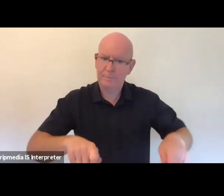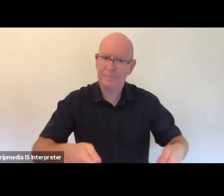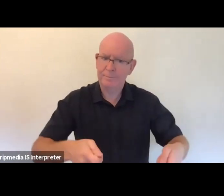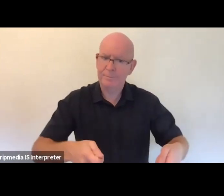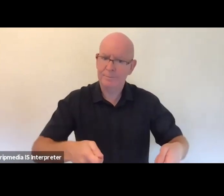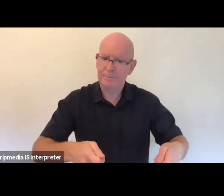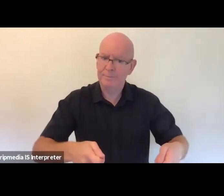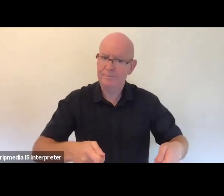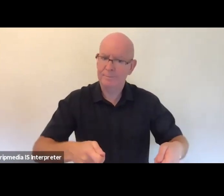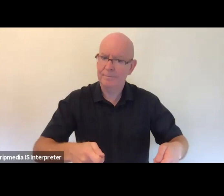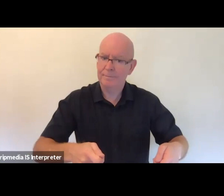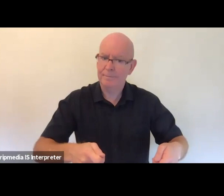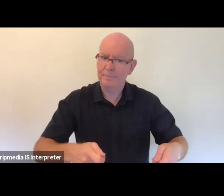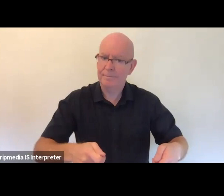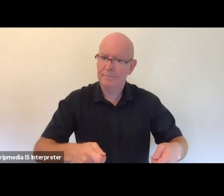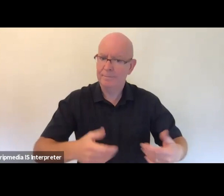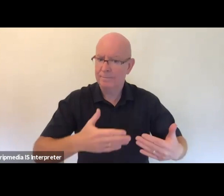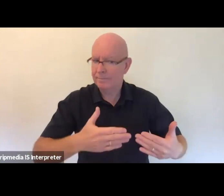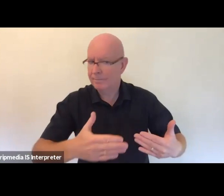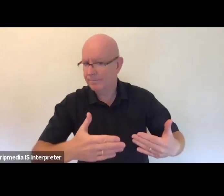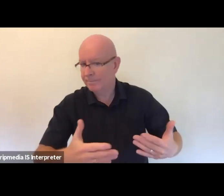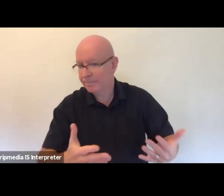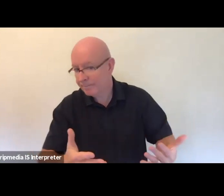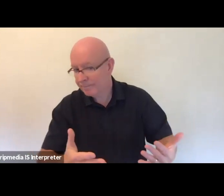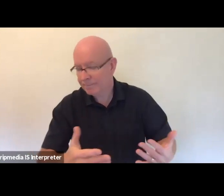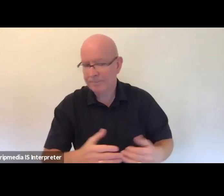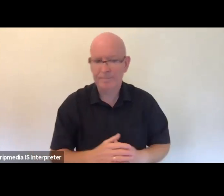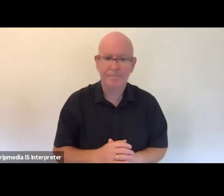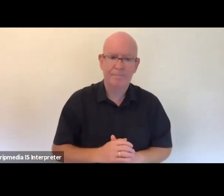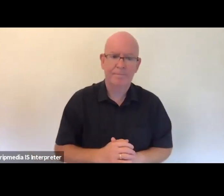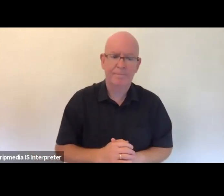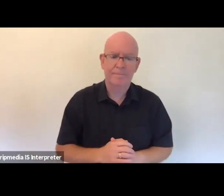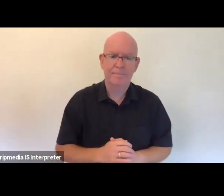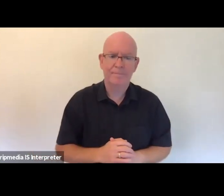only for the borders. So, I think this is what’s happening in Timor Leste. Thank you.